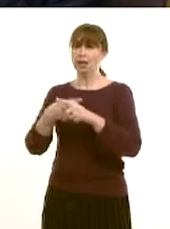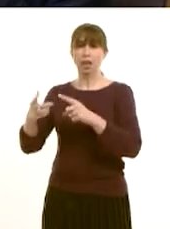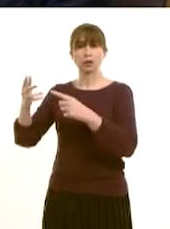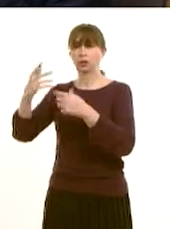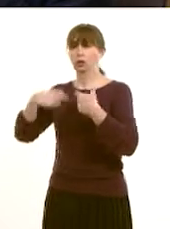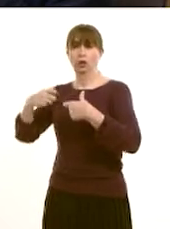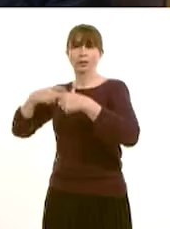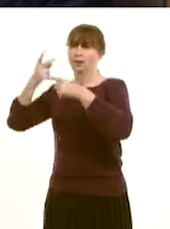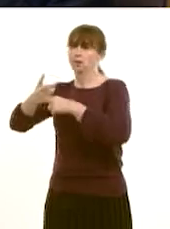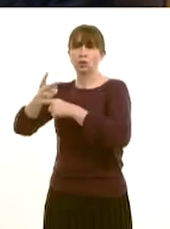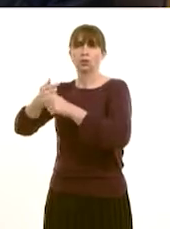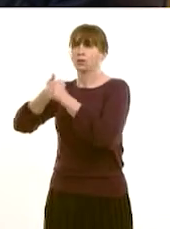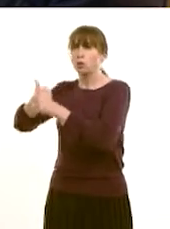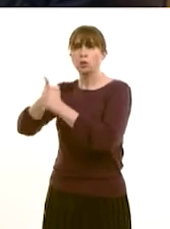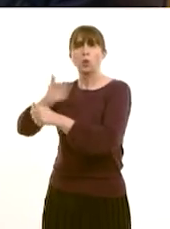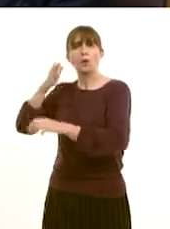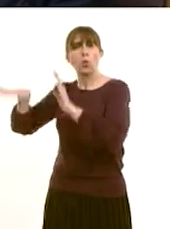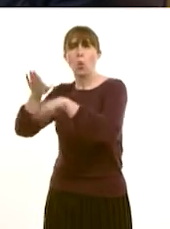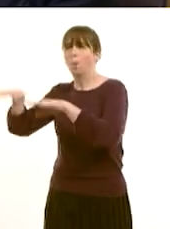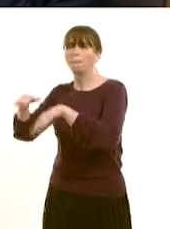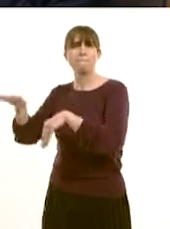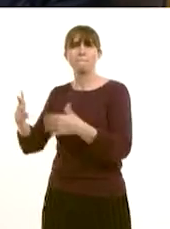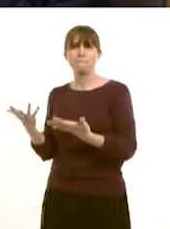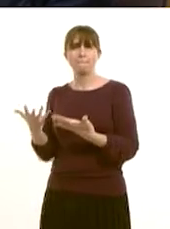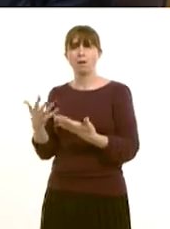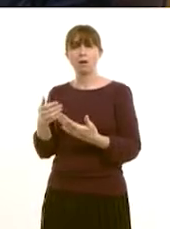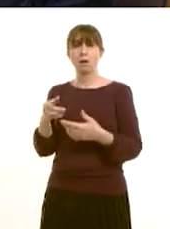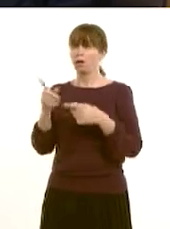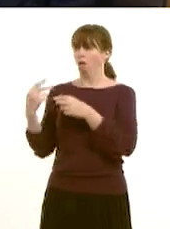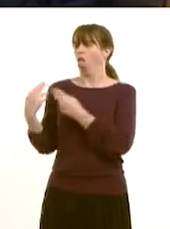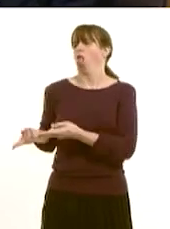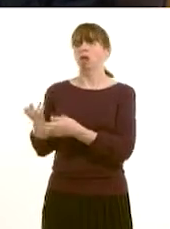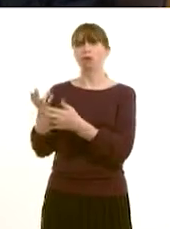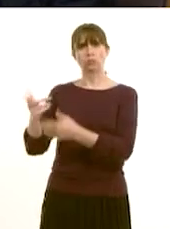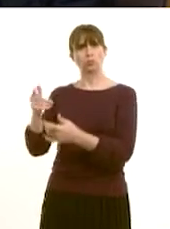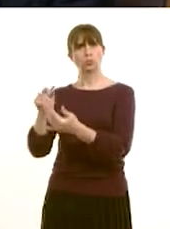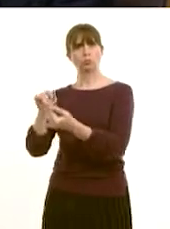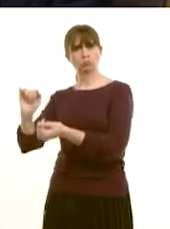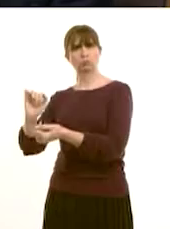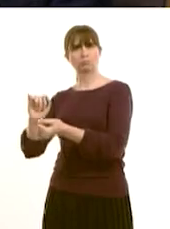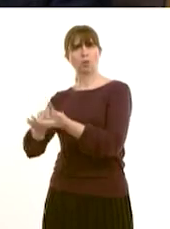We know that the responsibility has been passed on to local authorities, which are ill placed to fund that social care.